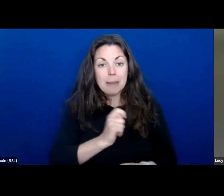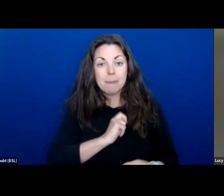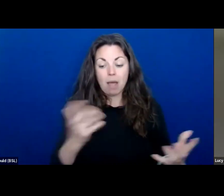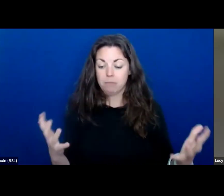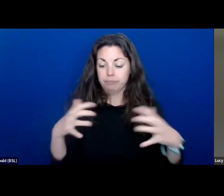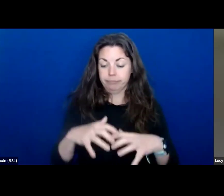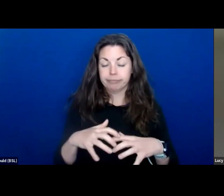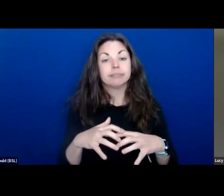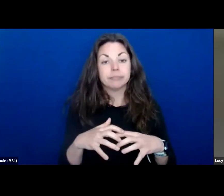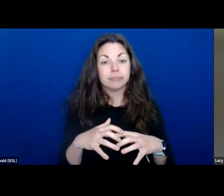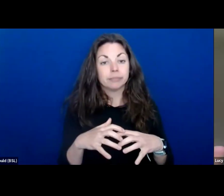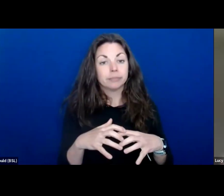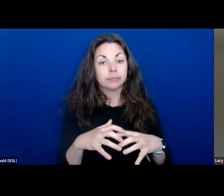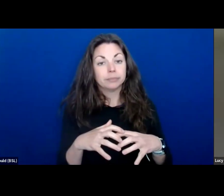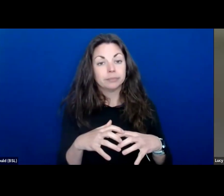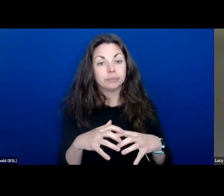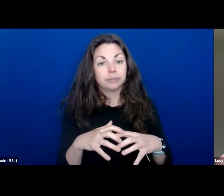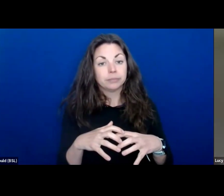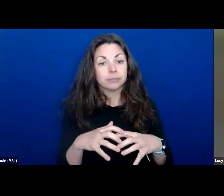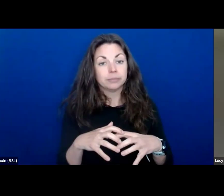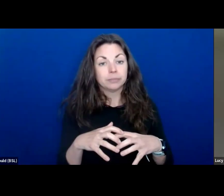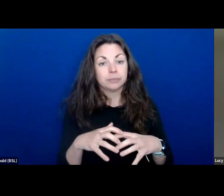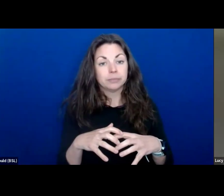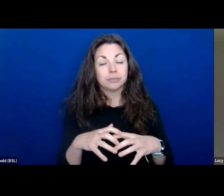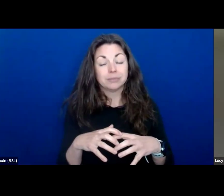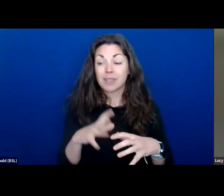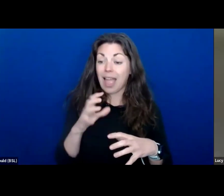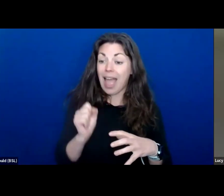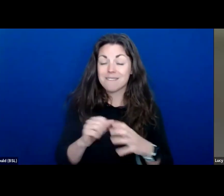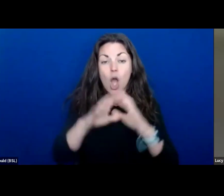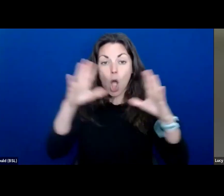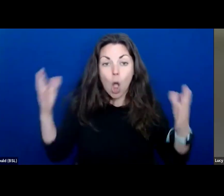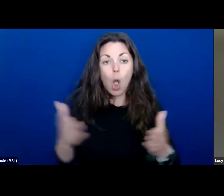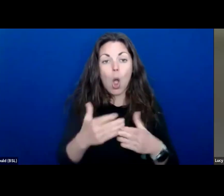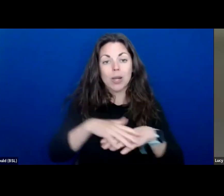And we do also run whole whole network events where we bring everyone together.